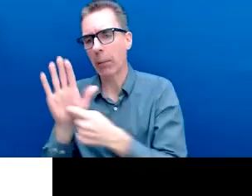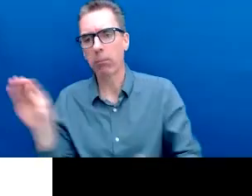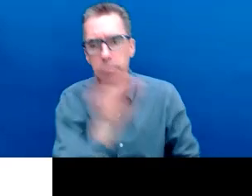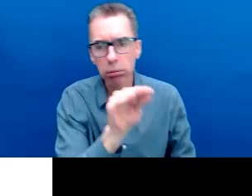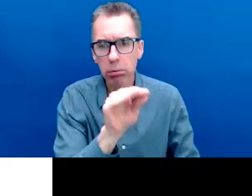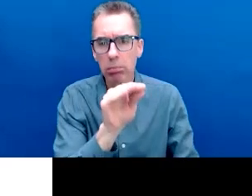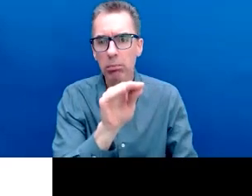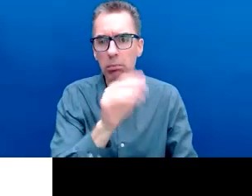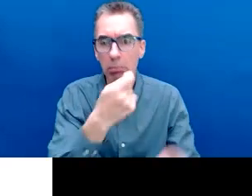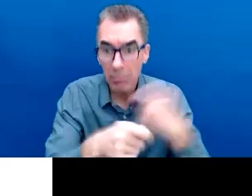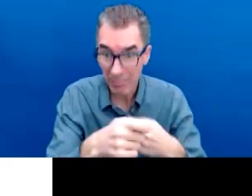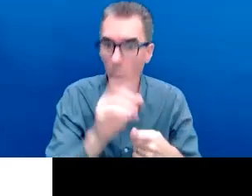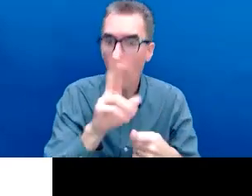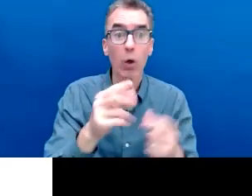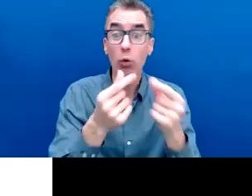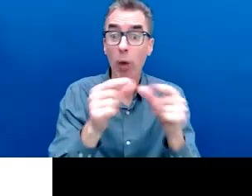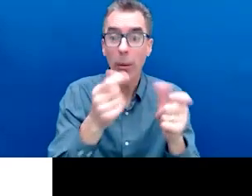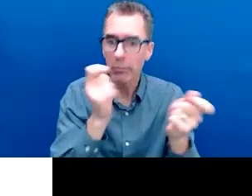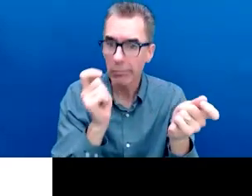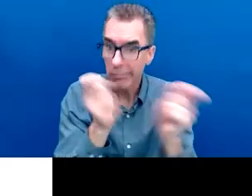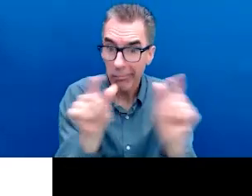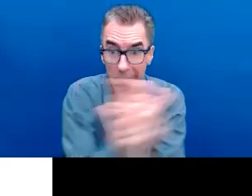or the language, you know, basically do anything that you want to it.